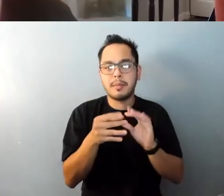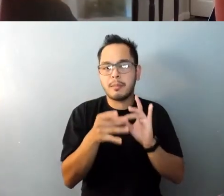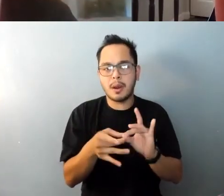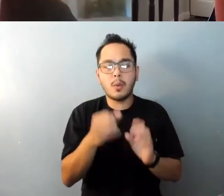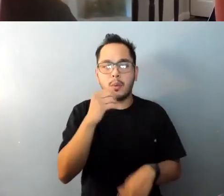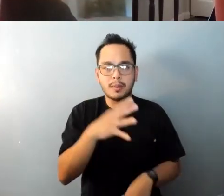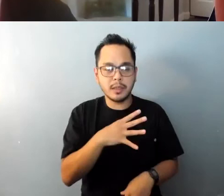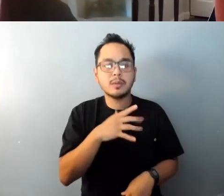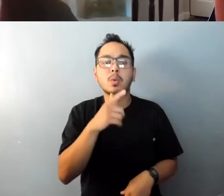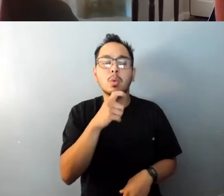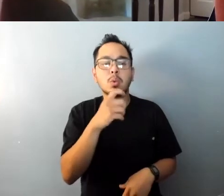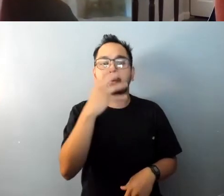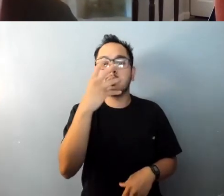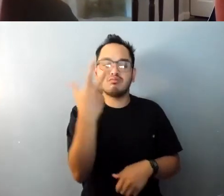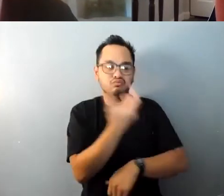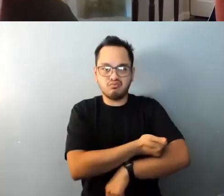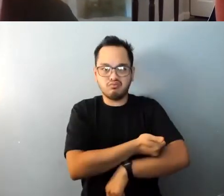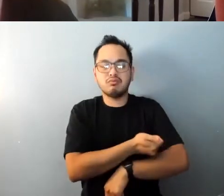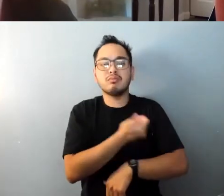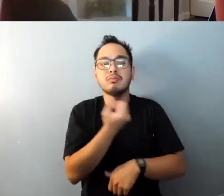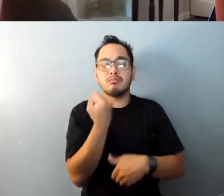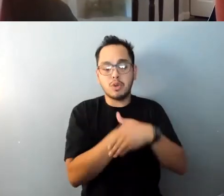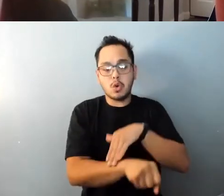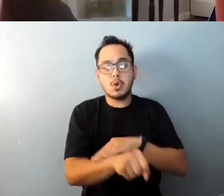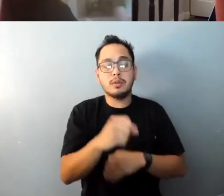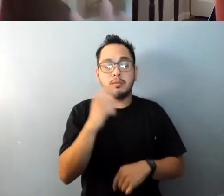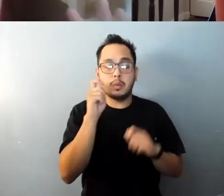and healthy baby in their hands and that is the way it looks until you realize that it